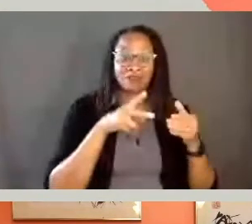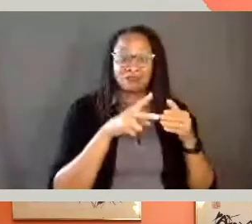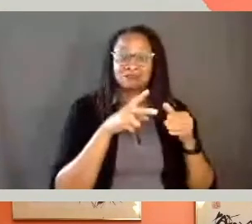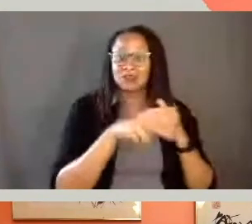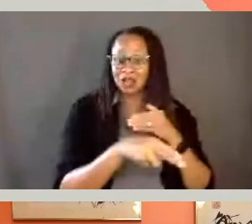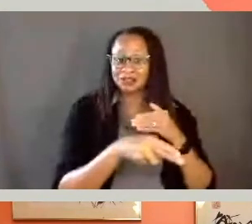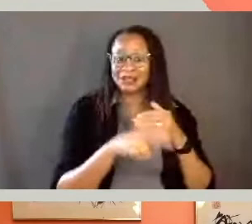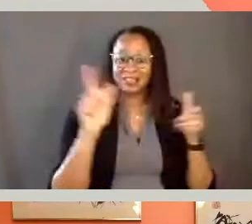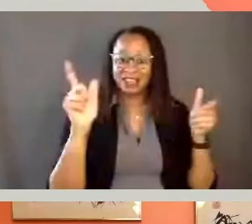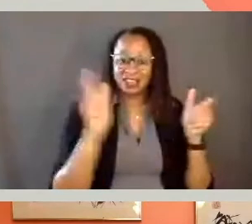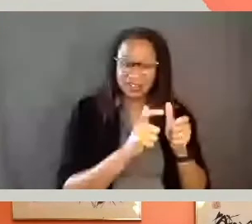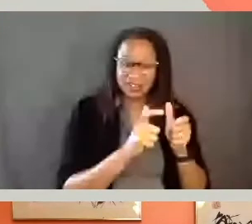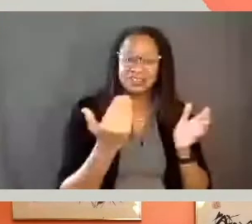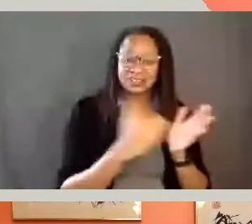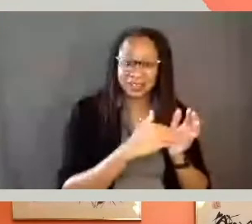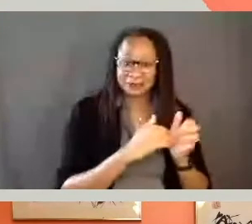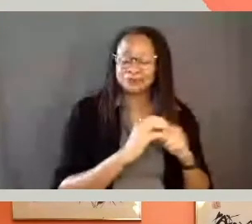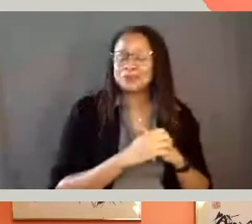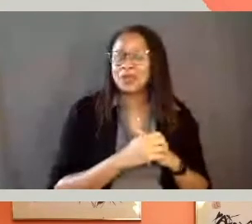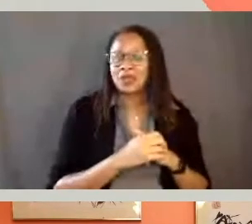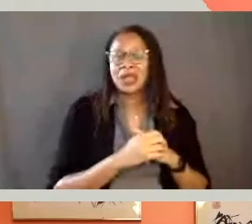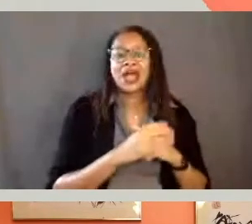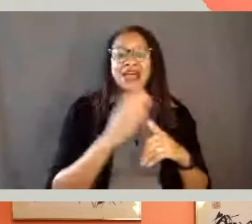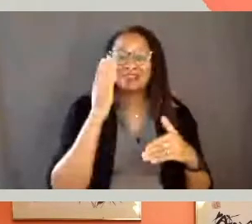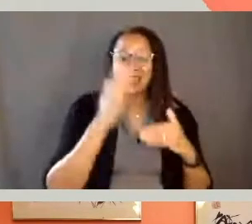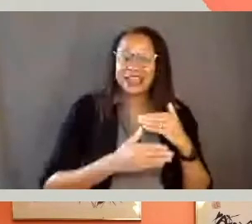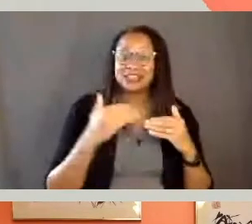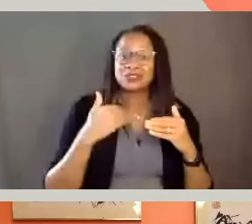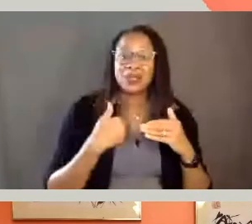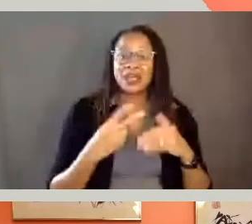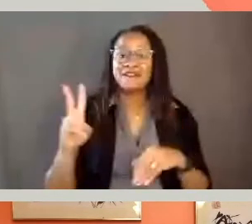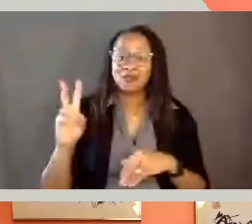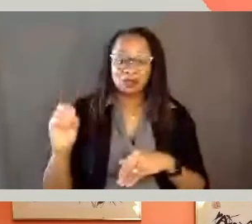And then at the end of that there was this voiceover that we had had this debate over.